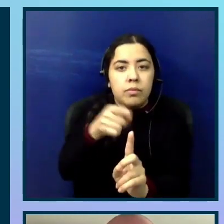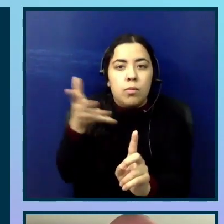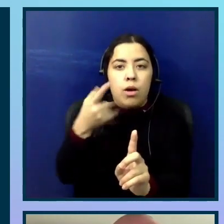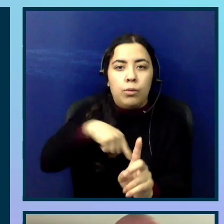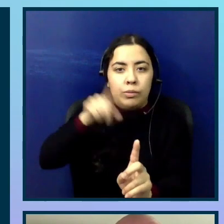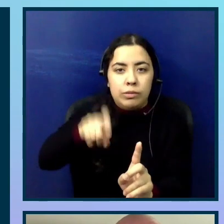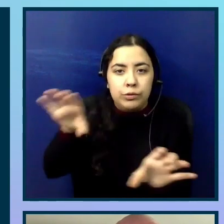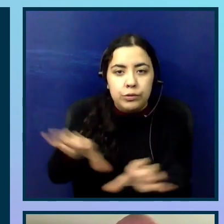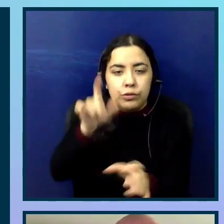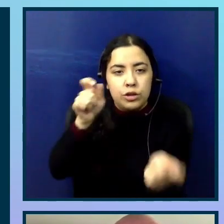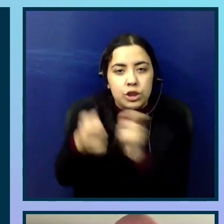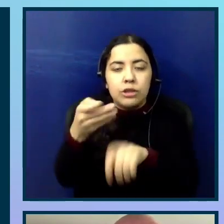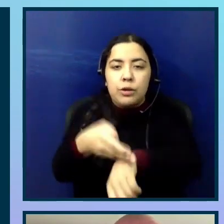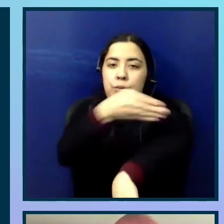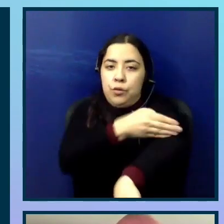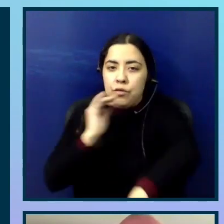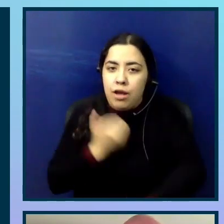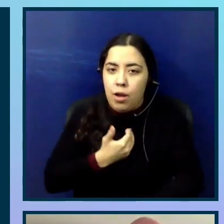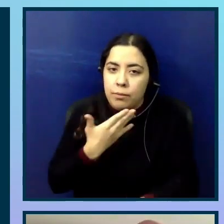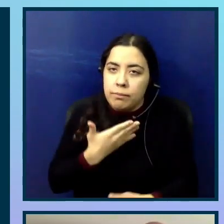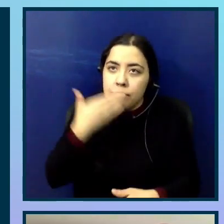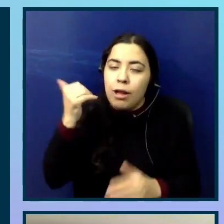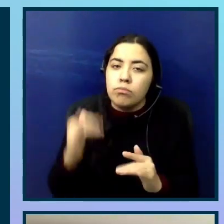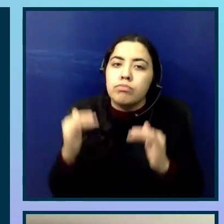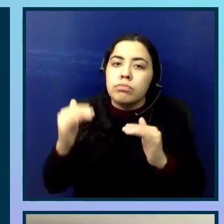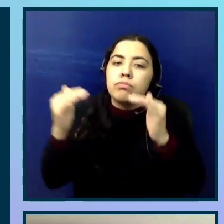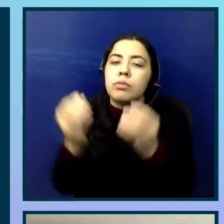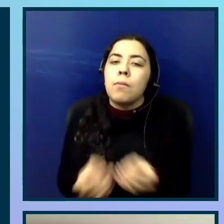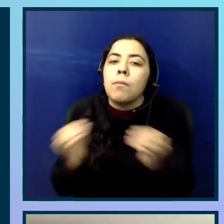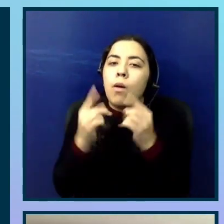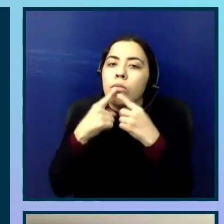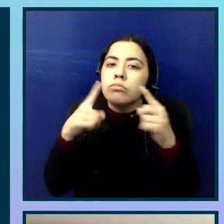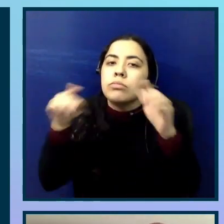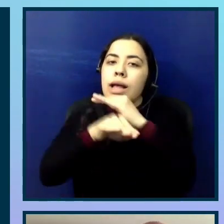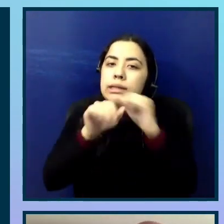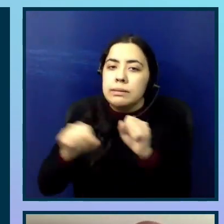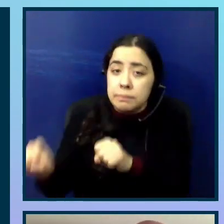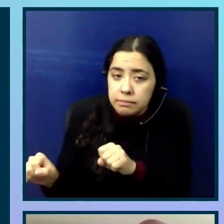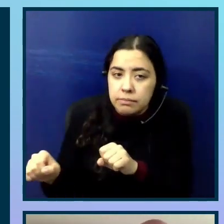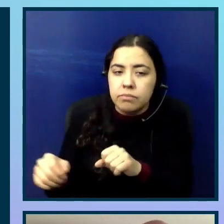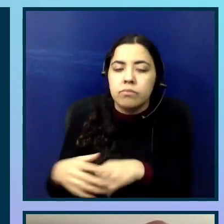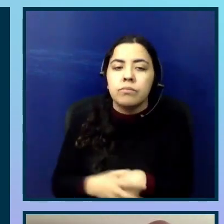to change, to improve. We think that things like these kind of tools